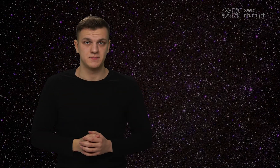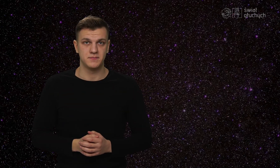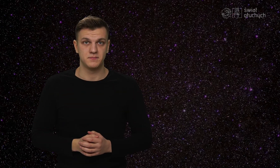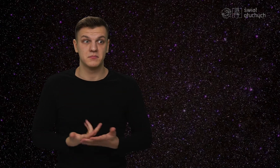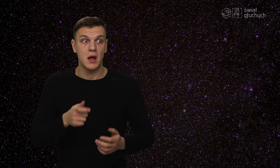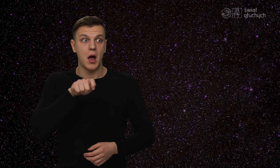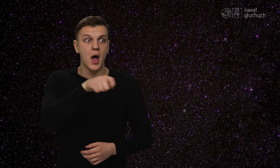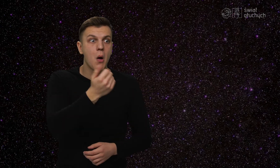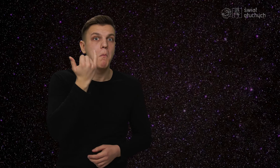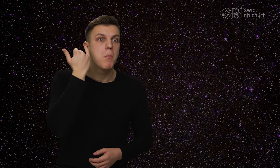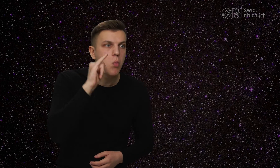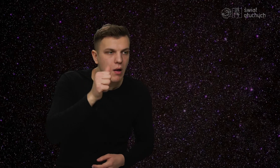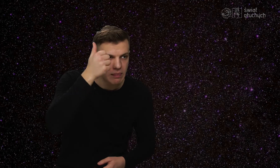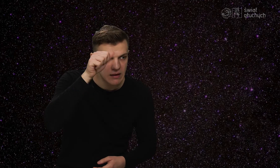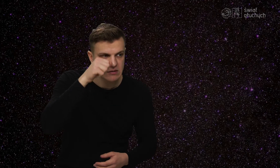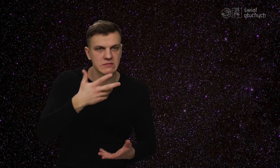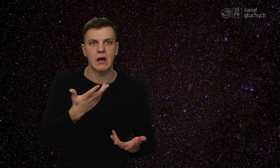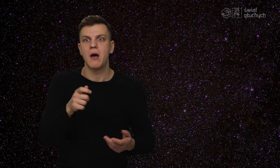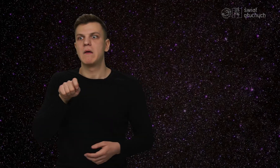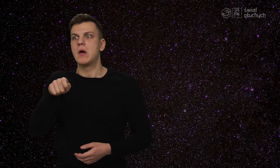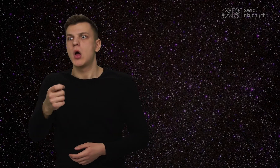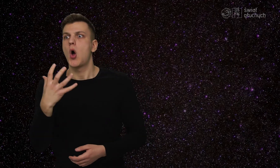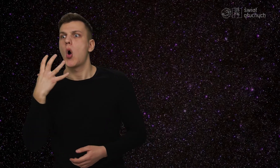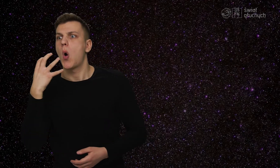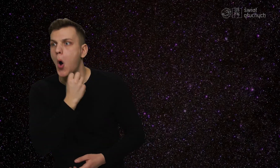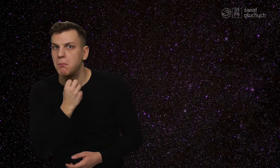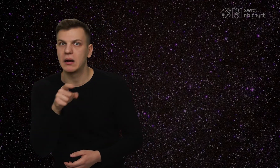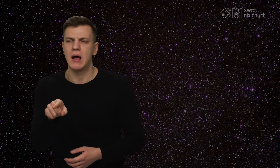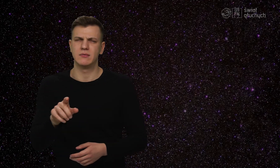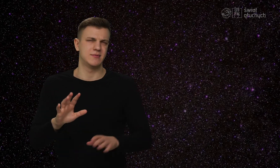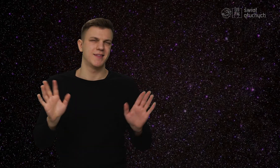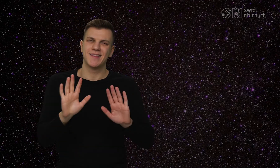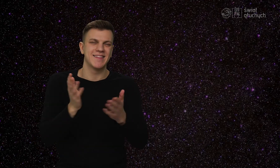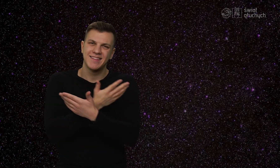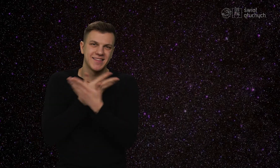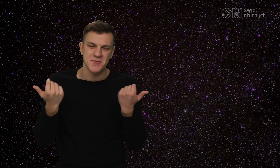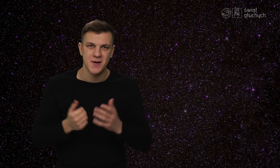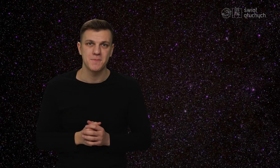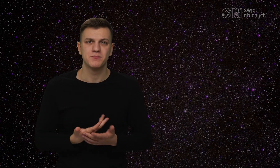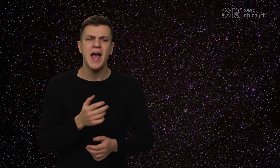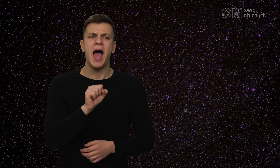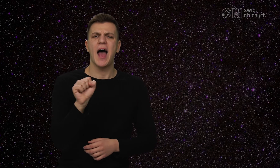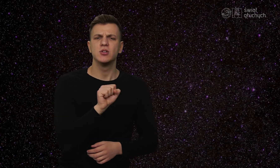This means that if someone by mistake names an American astronaut A "cosmonaut", or a Russian cosmonaut "astronaut", nothing will happen.